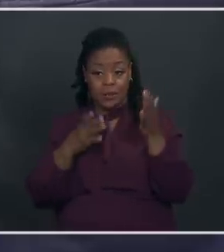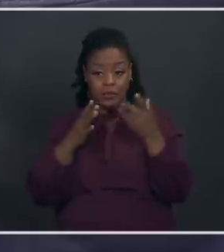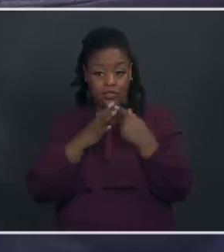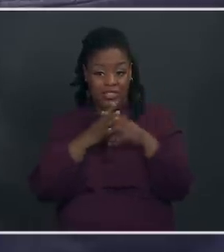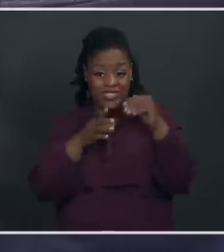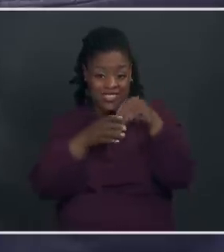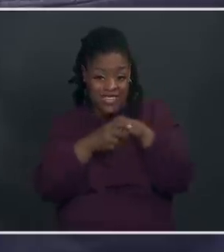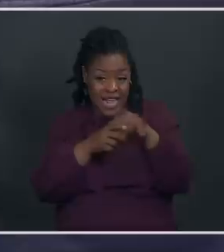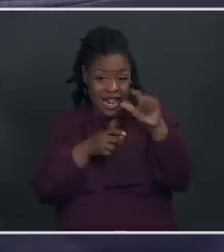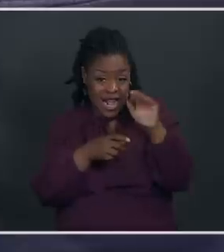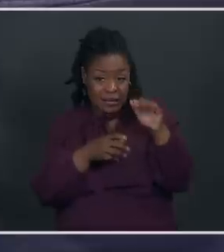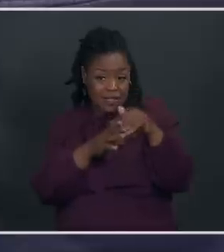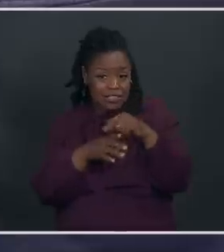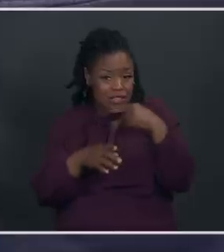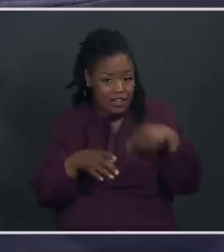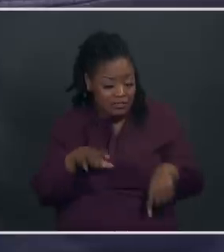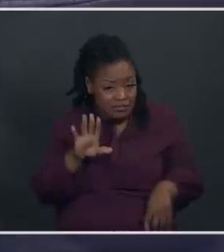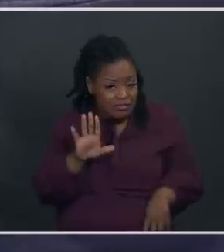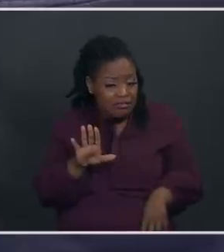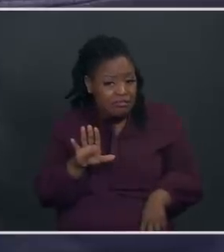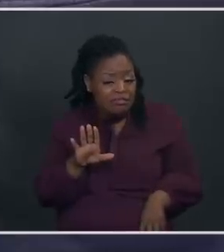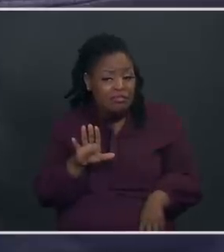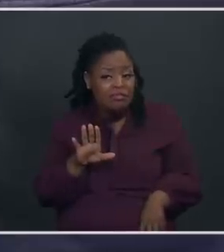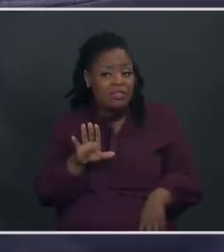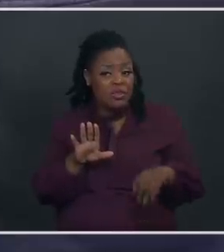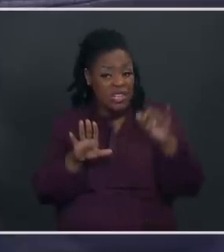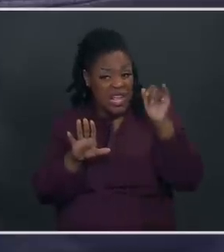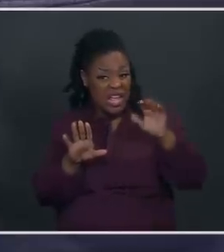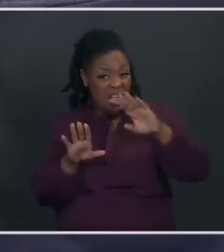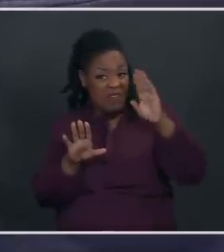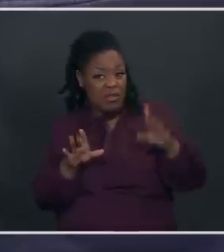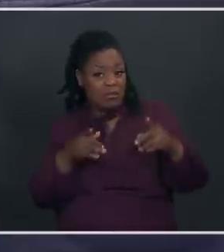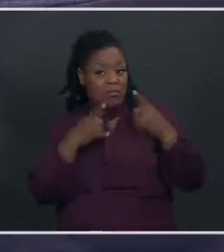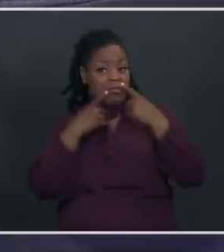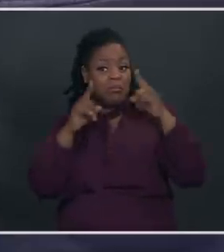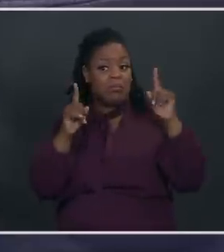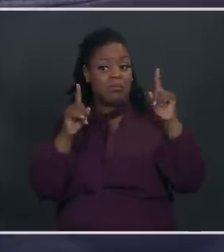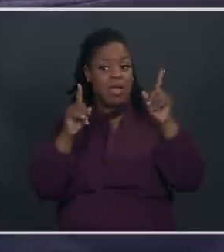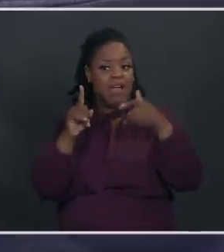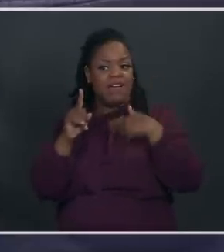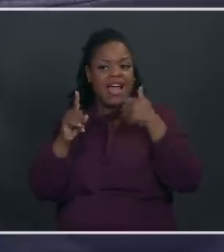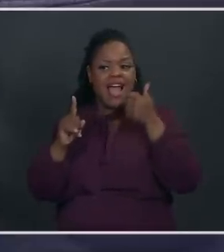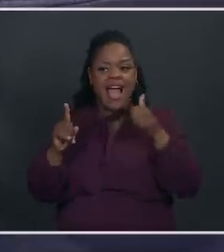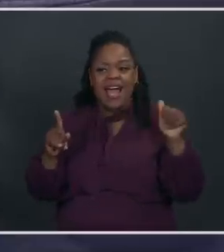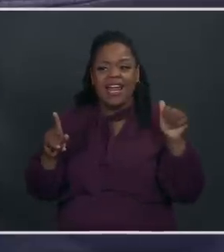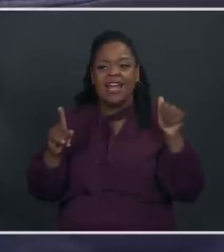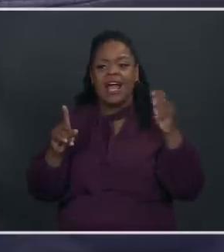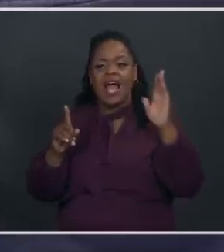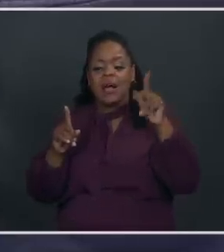It was never definitive. Do you have an update on that -- on the origin or where we are on an investigation?